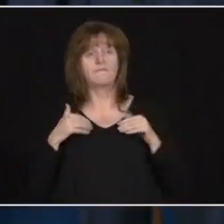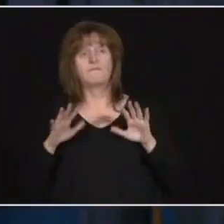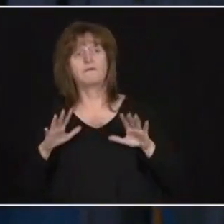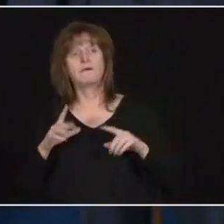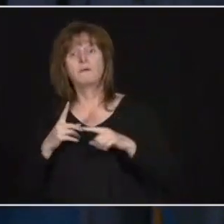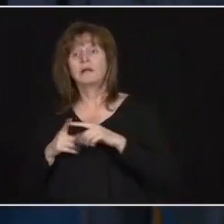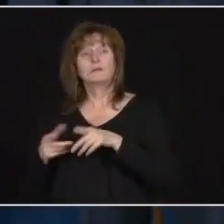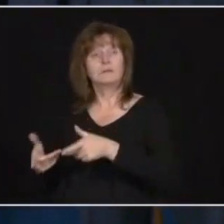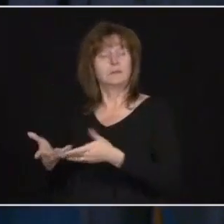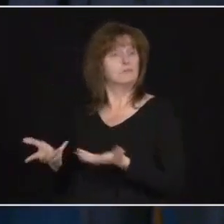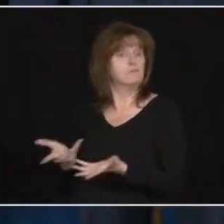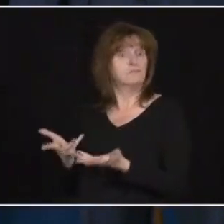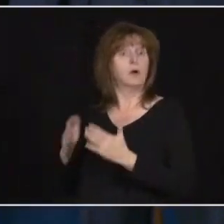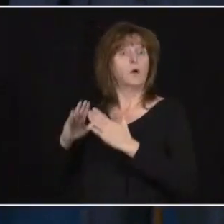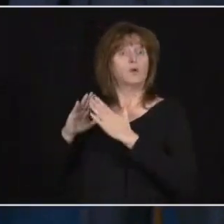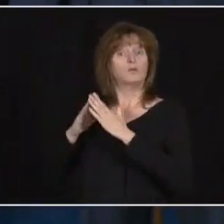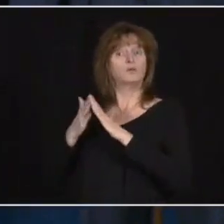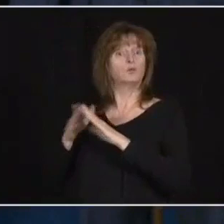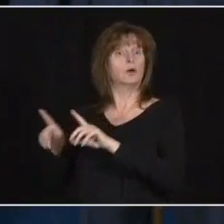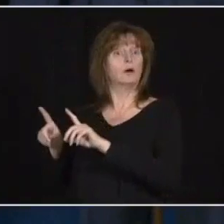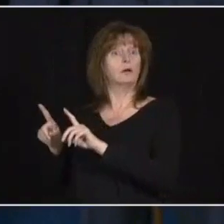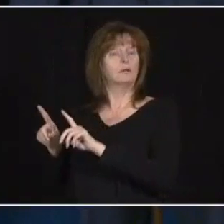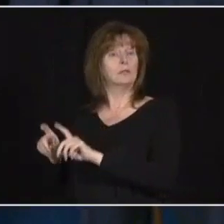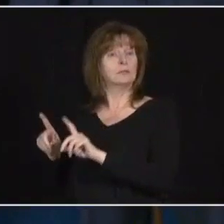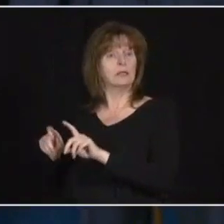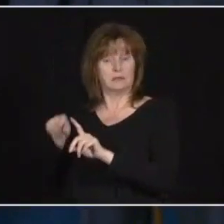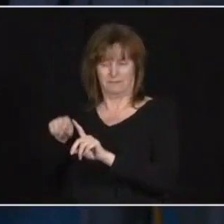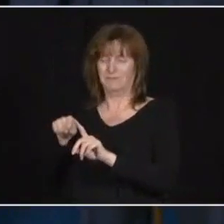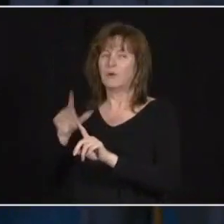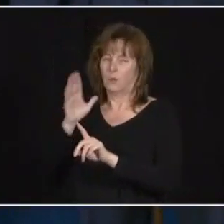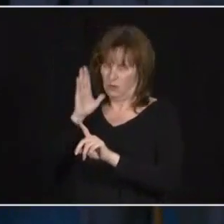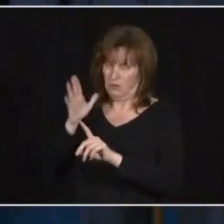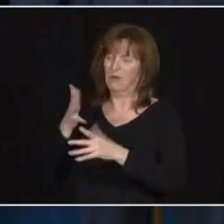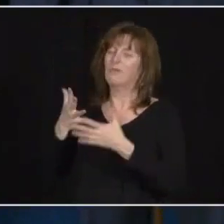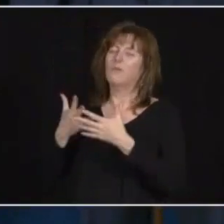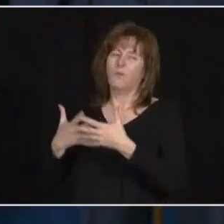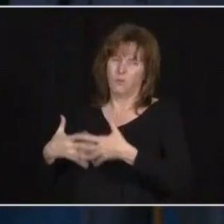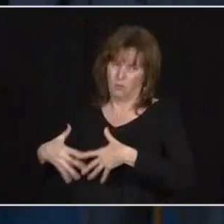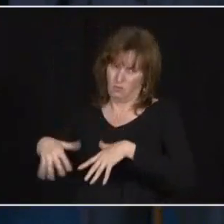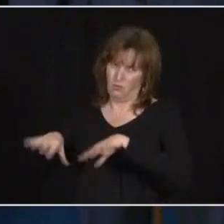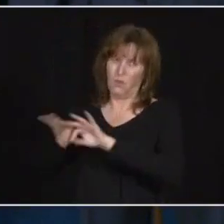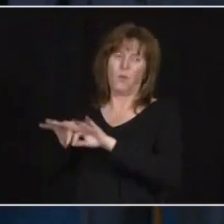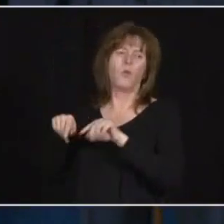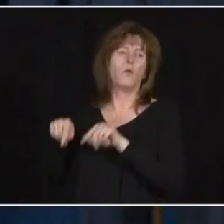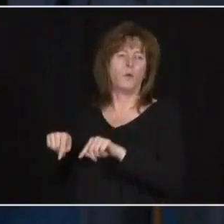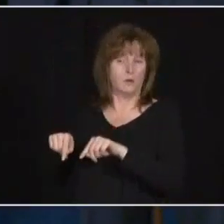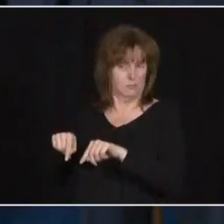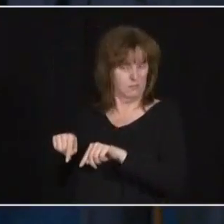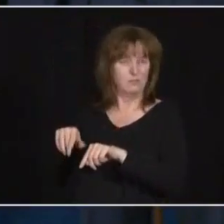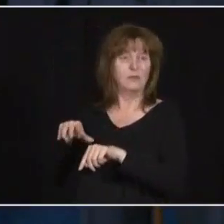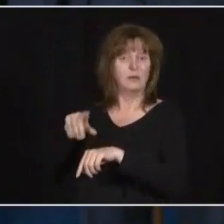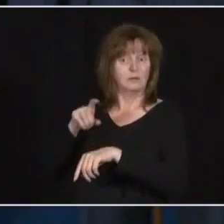The final piece is that surveillance in the community, that is going to